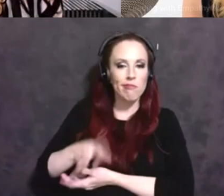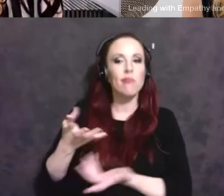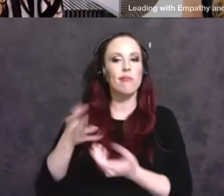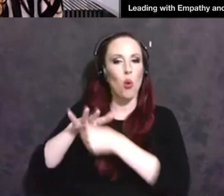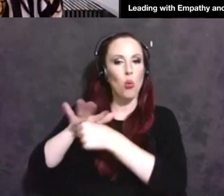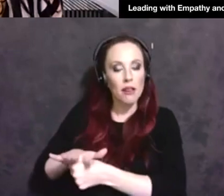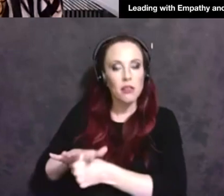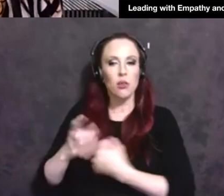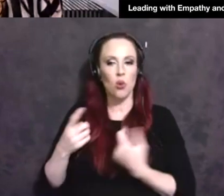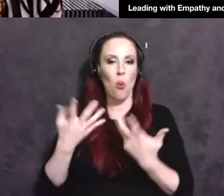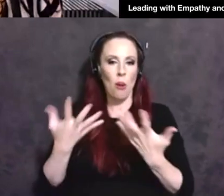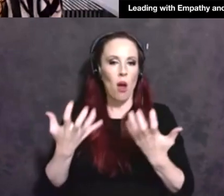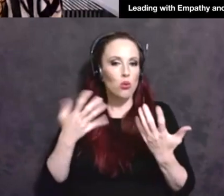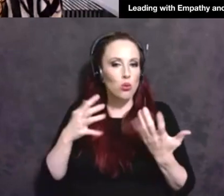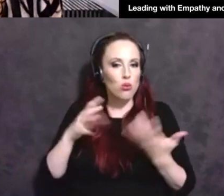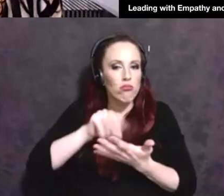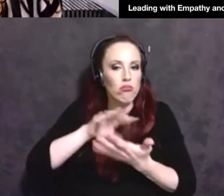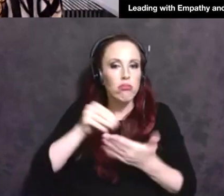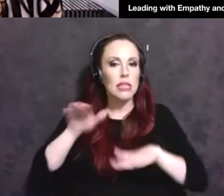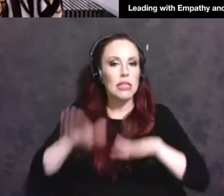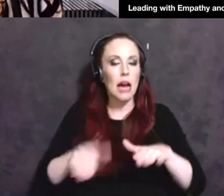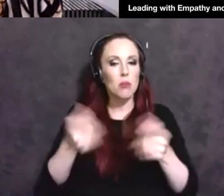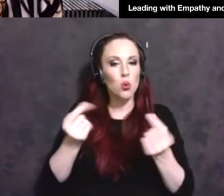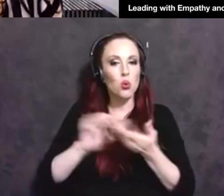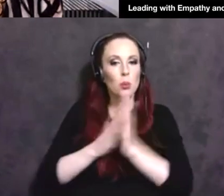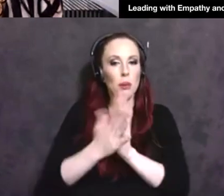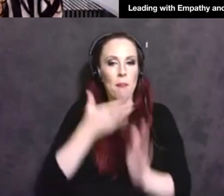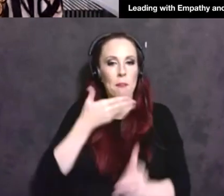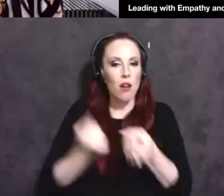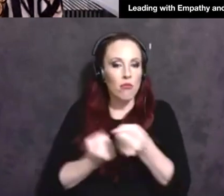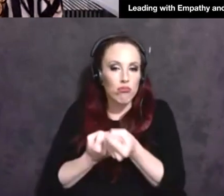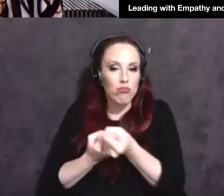for underrepresented and historically marginalized people and providing tangible actionable steps